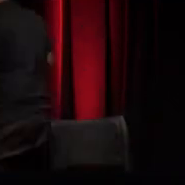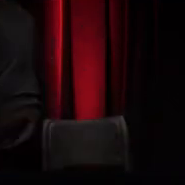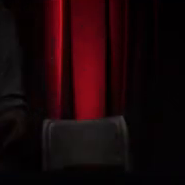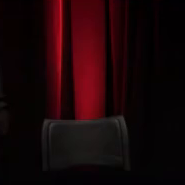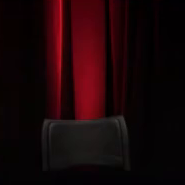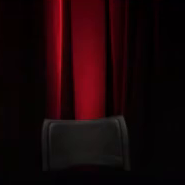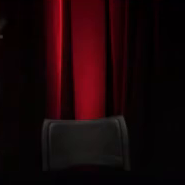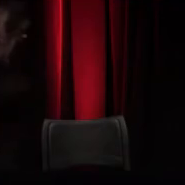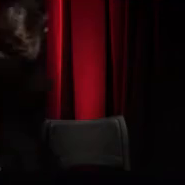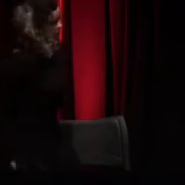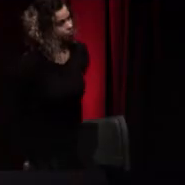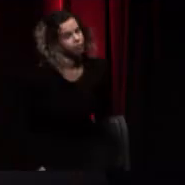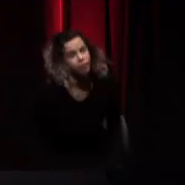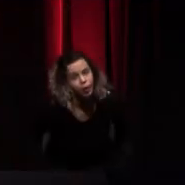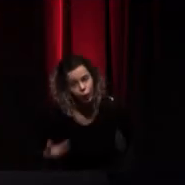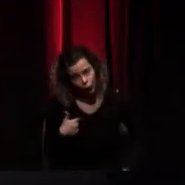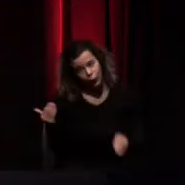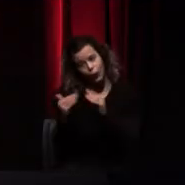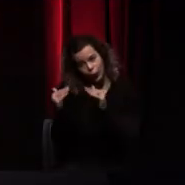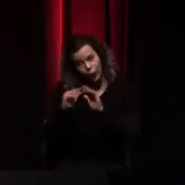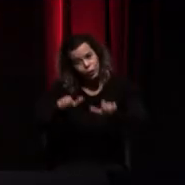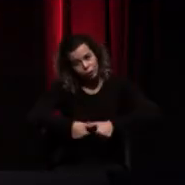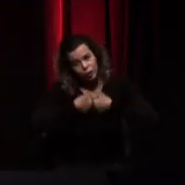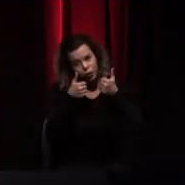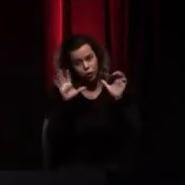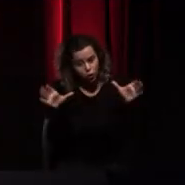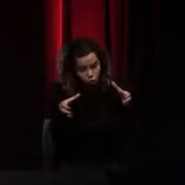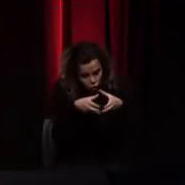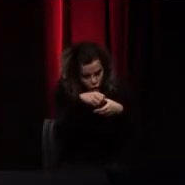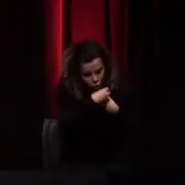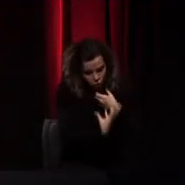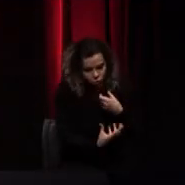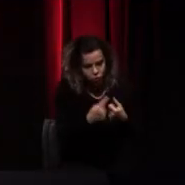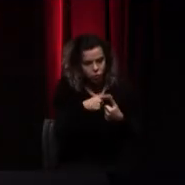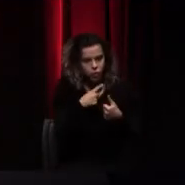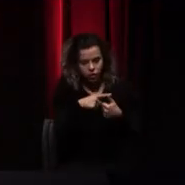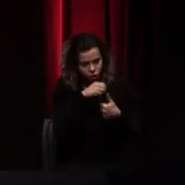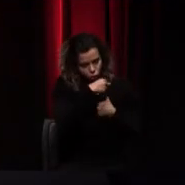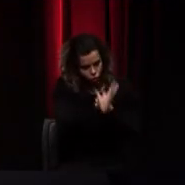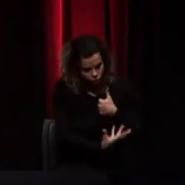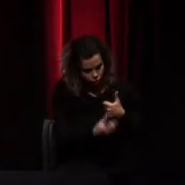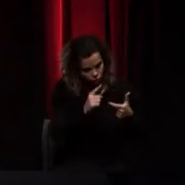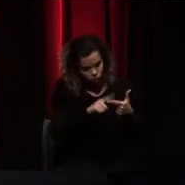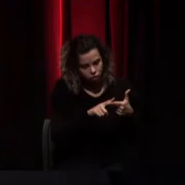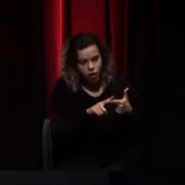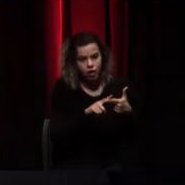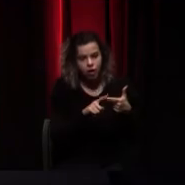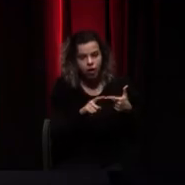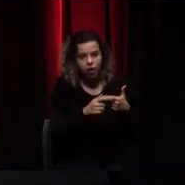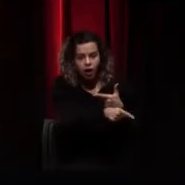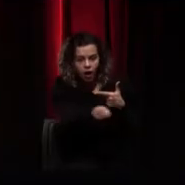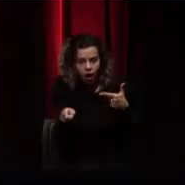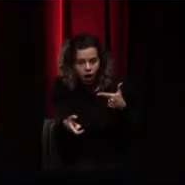our content, our audience and our credibility.